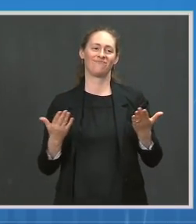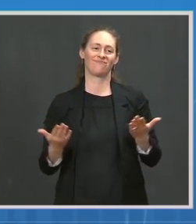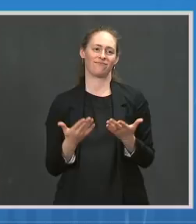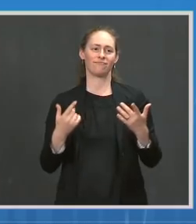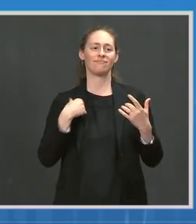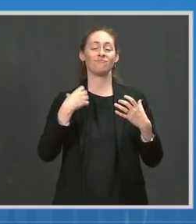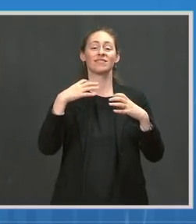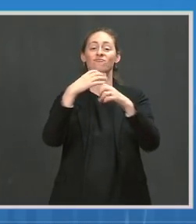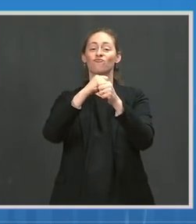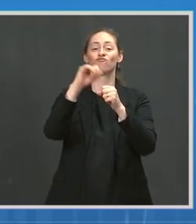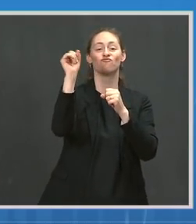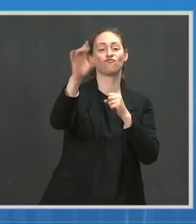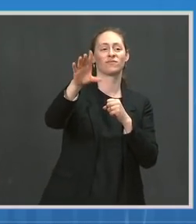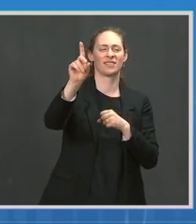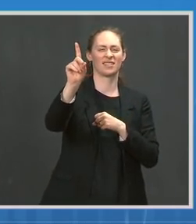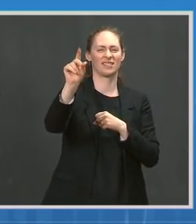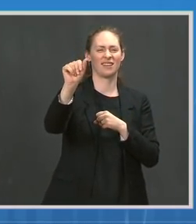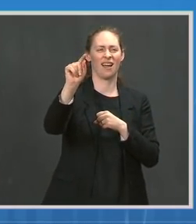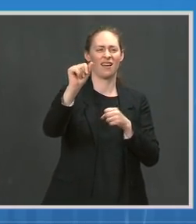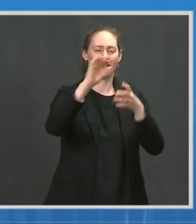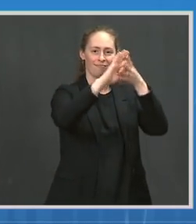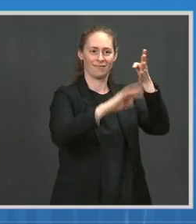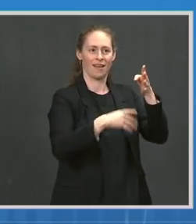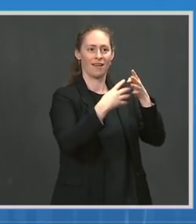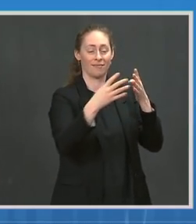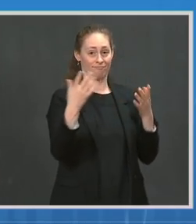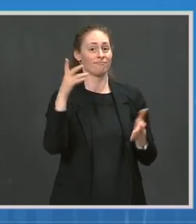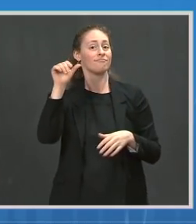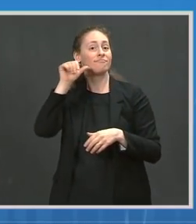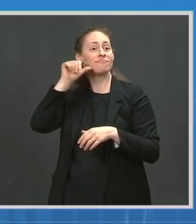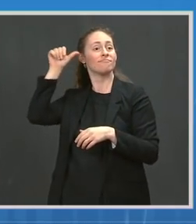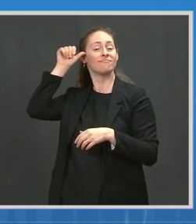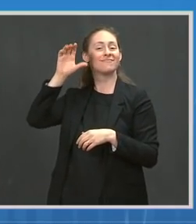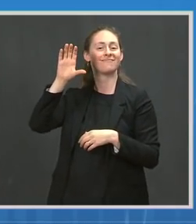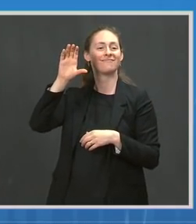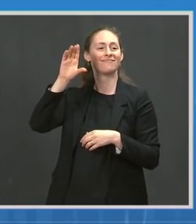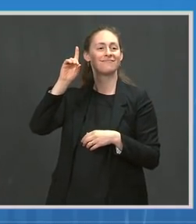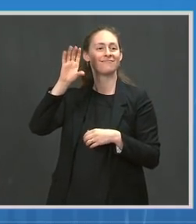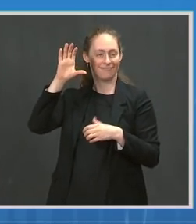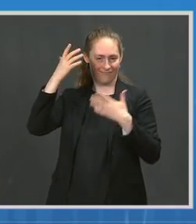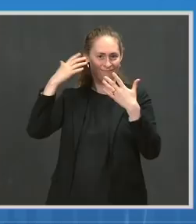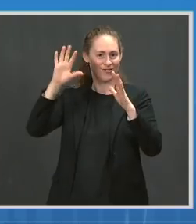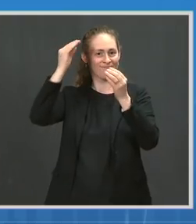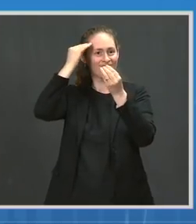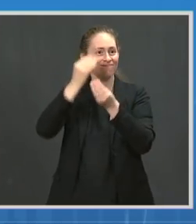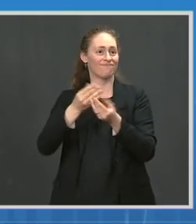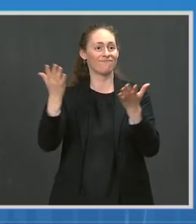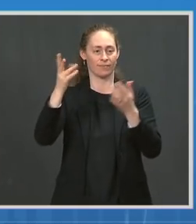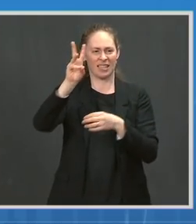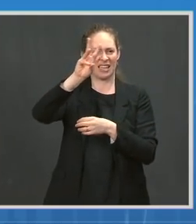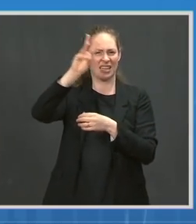Yesterday, CDC reported nearly 60,950 cases of COVID-19.